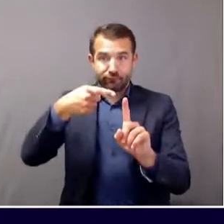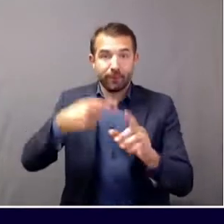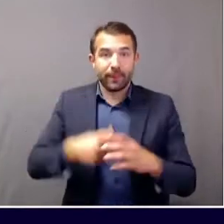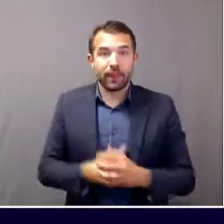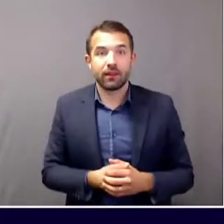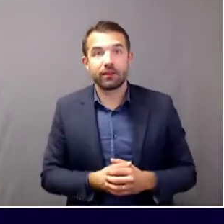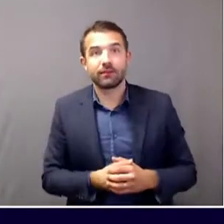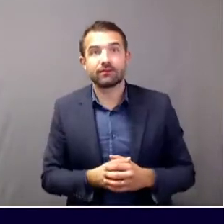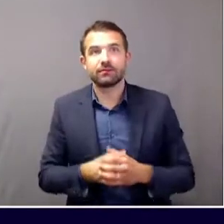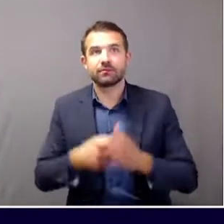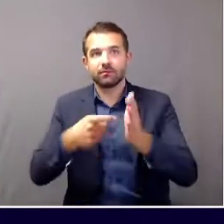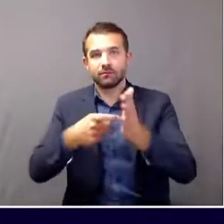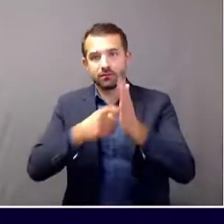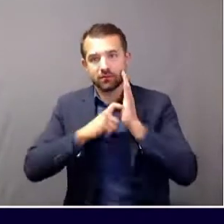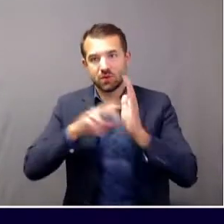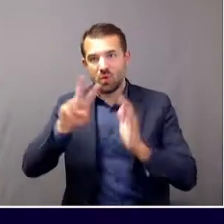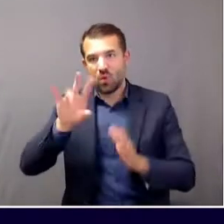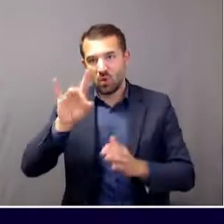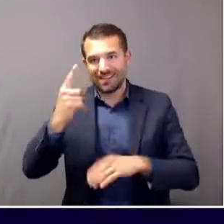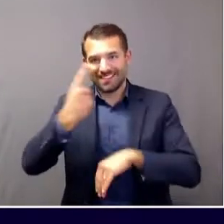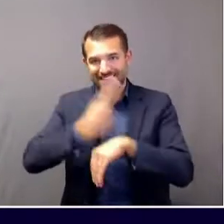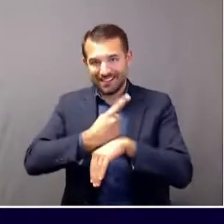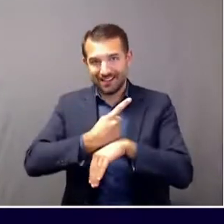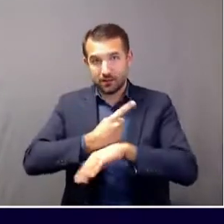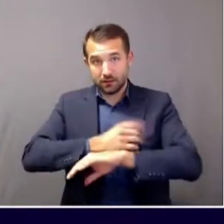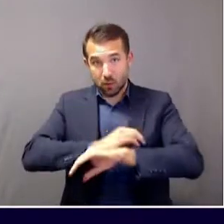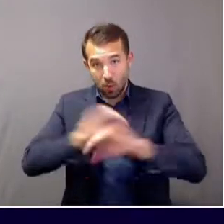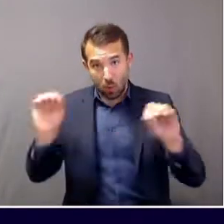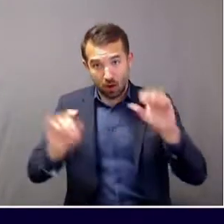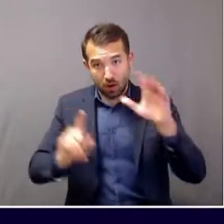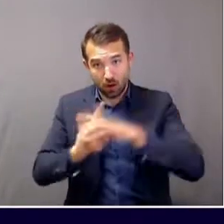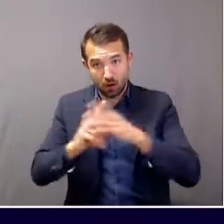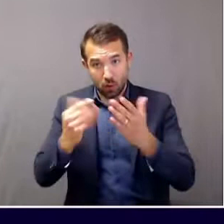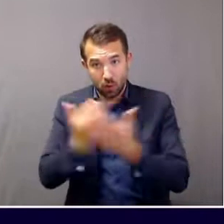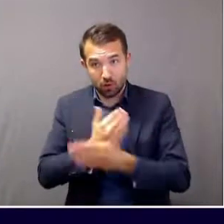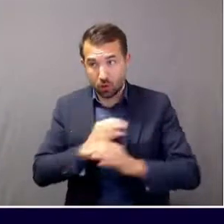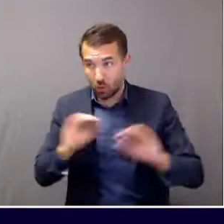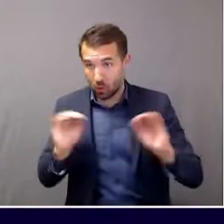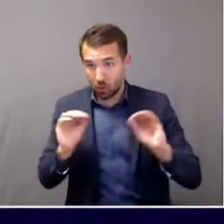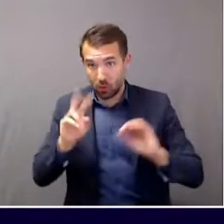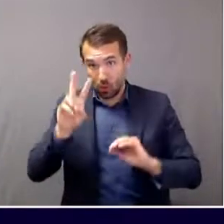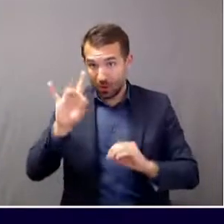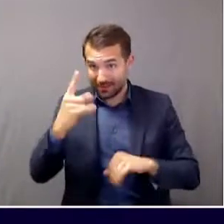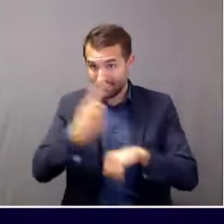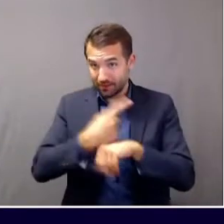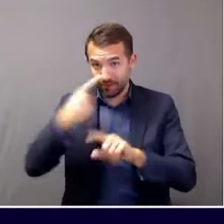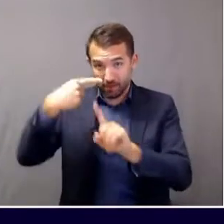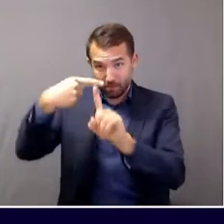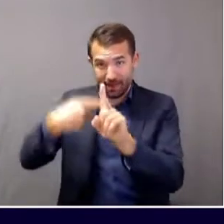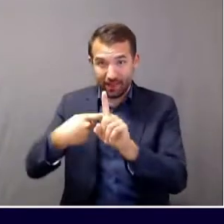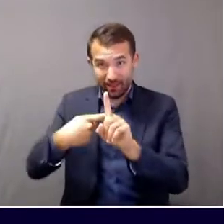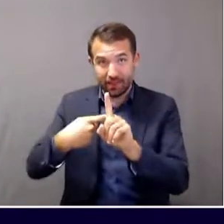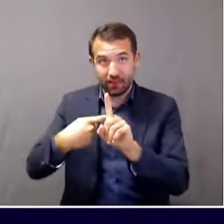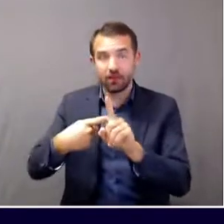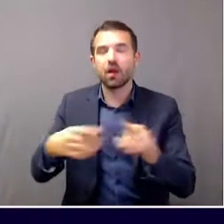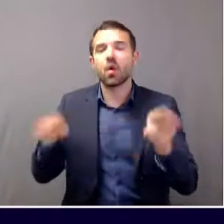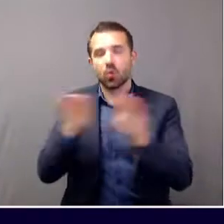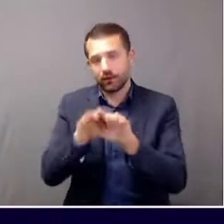periods with no new cases